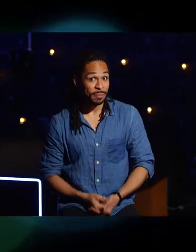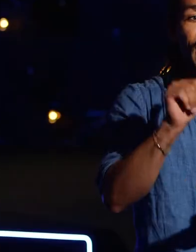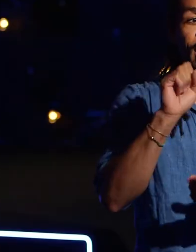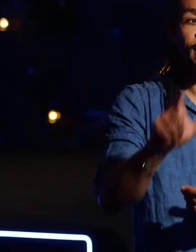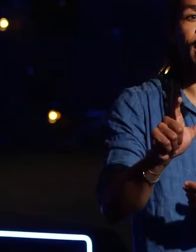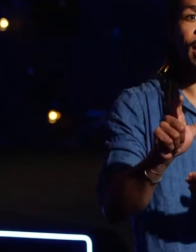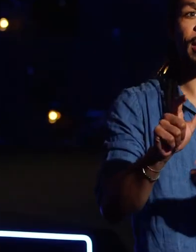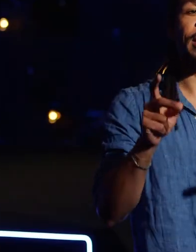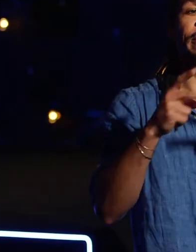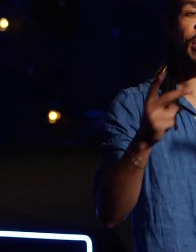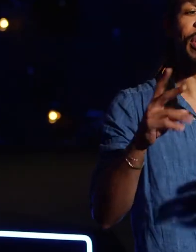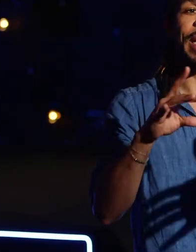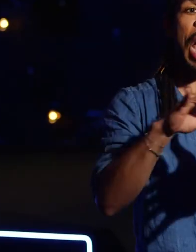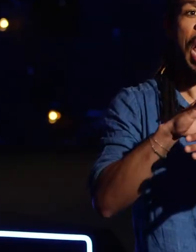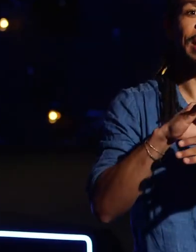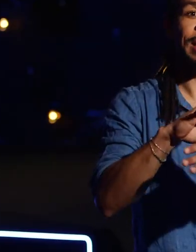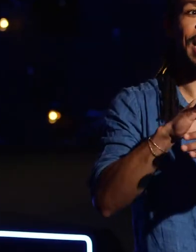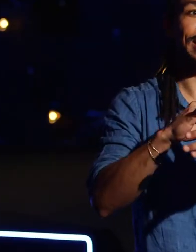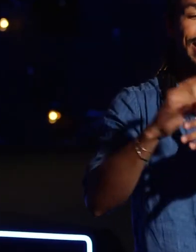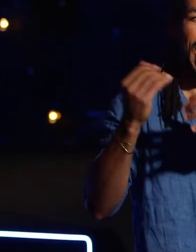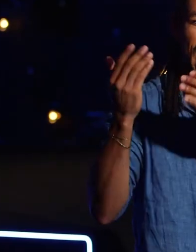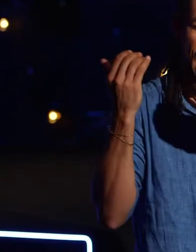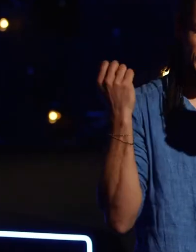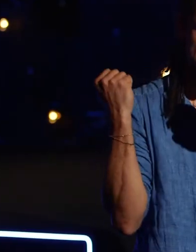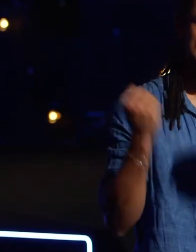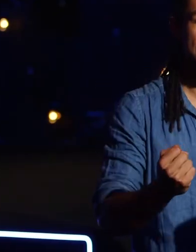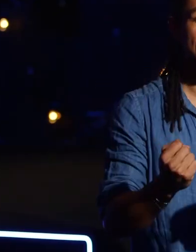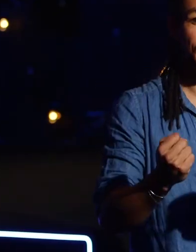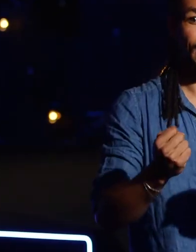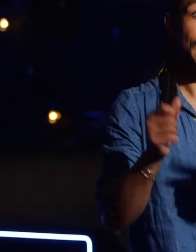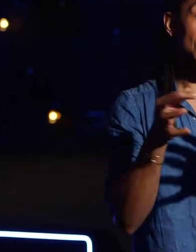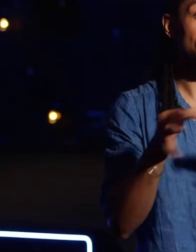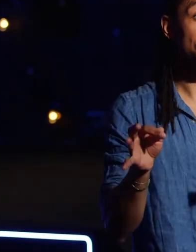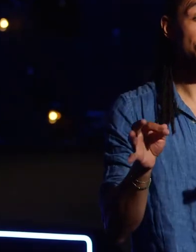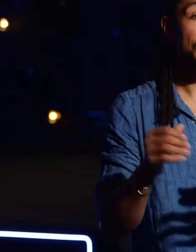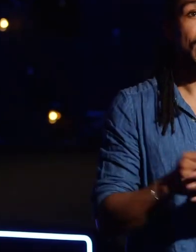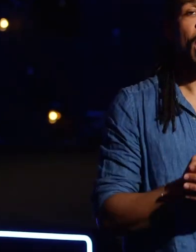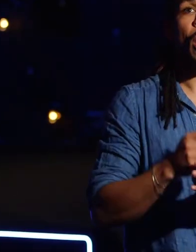ASL is a very context-heavy language.